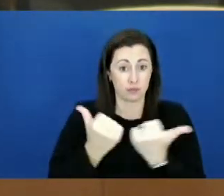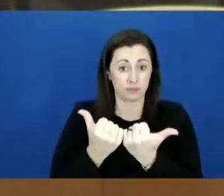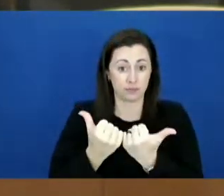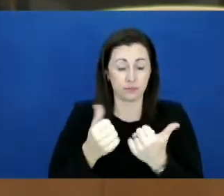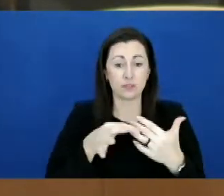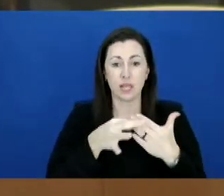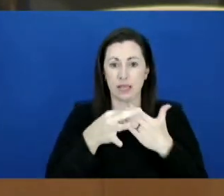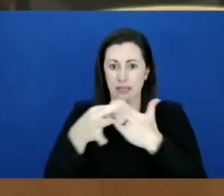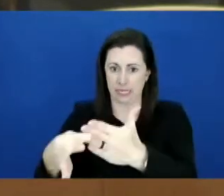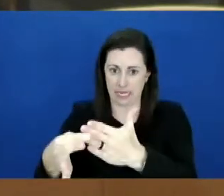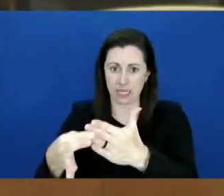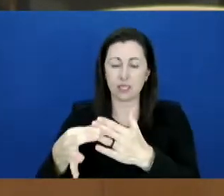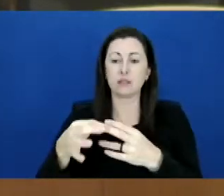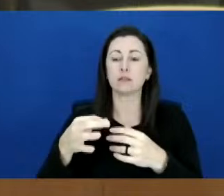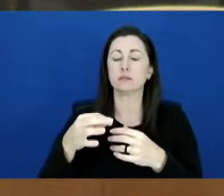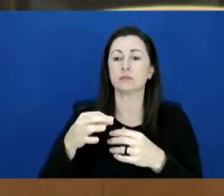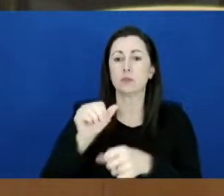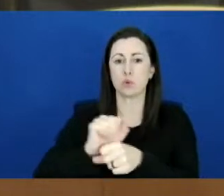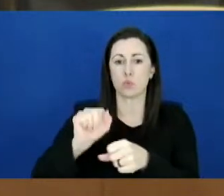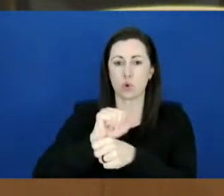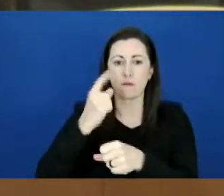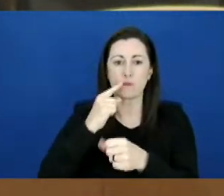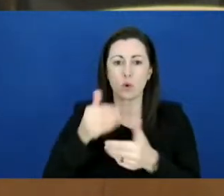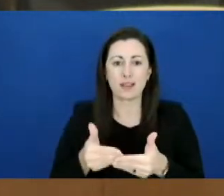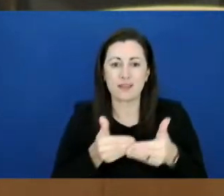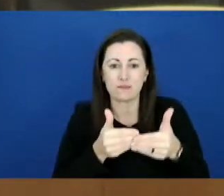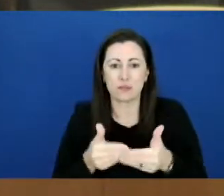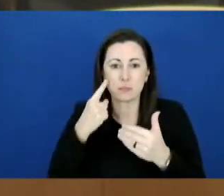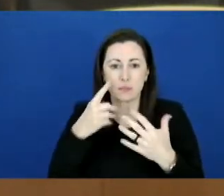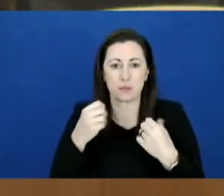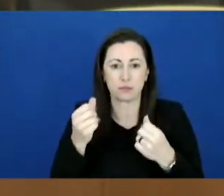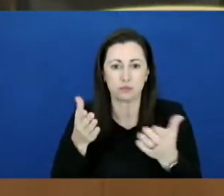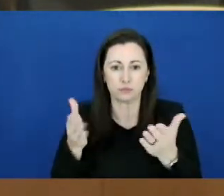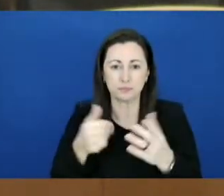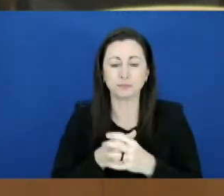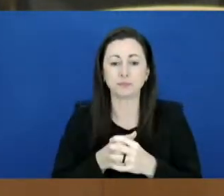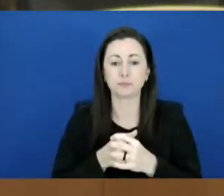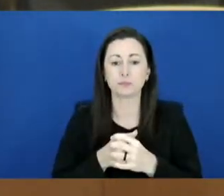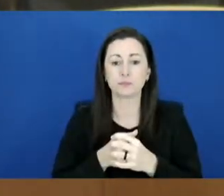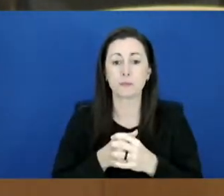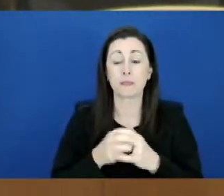OUR CHILDREN'S DEVELOPMENTAL